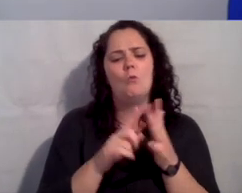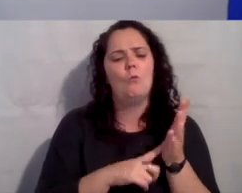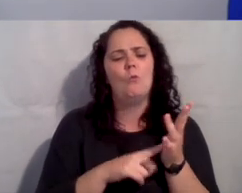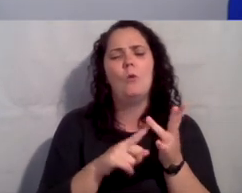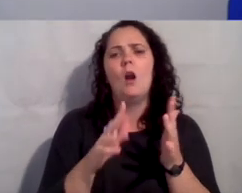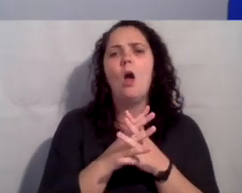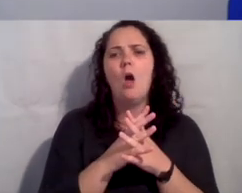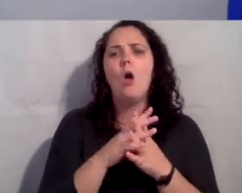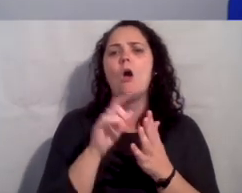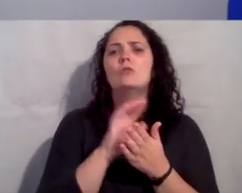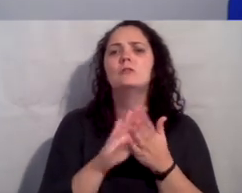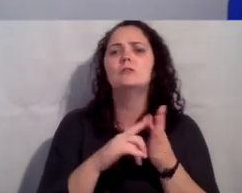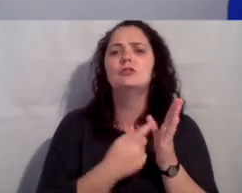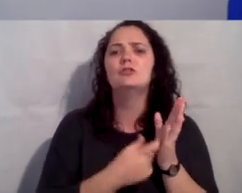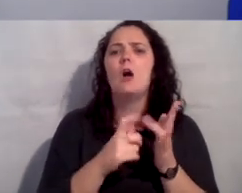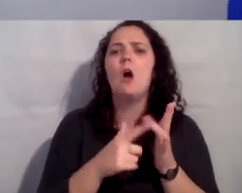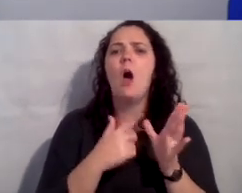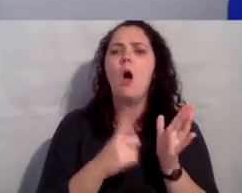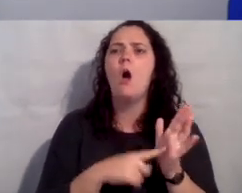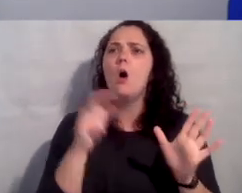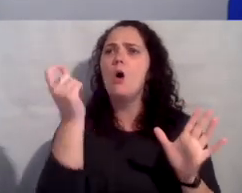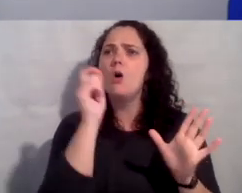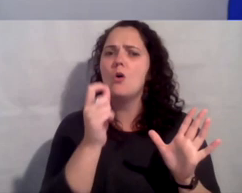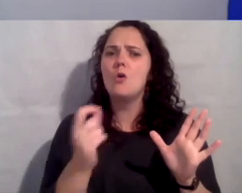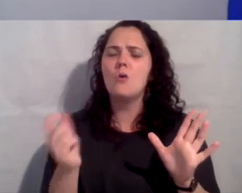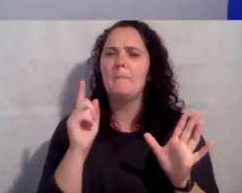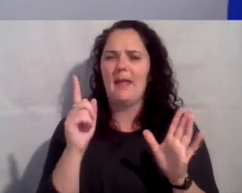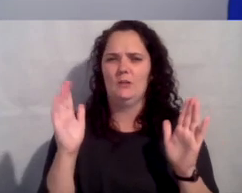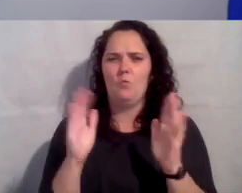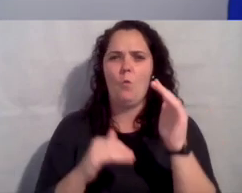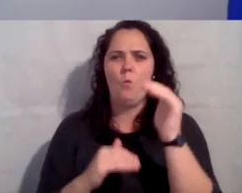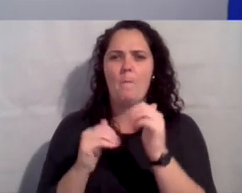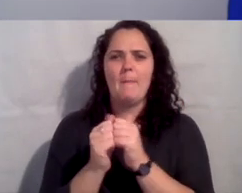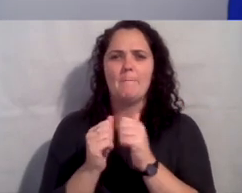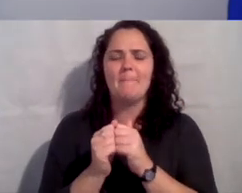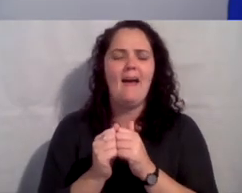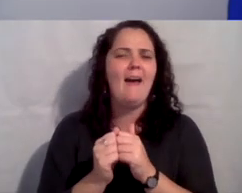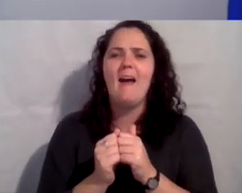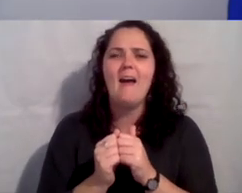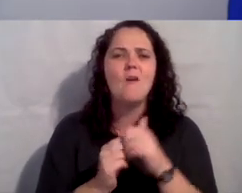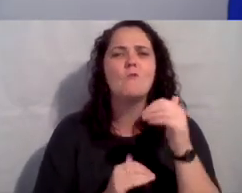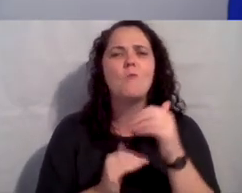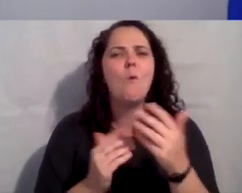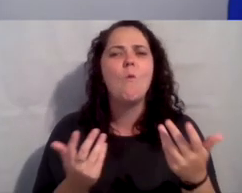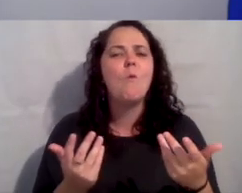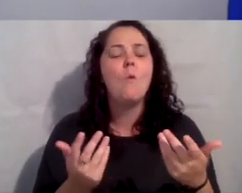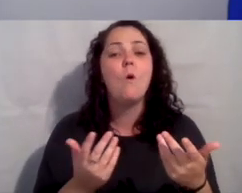sheets of paper and saying it's very difficult to draw with willow at that small scale and that's true, but whether you've got pencil, whether you've got textas, whether